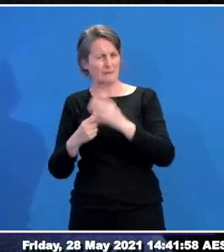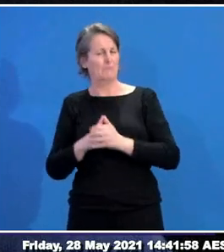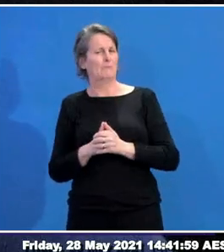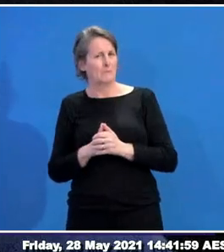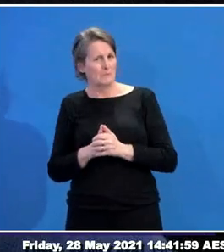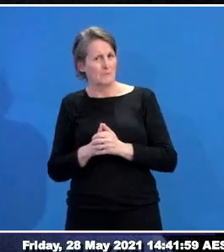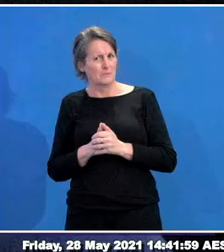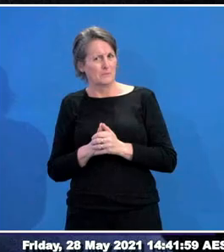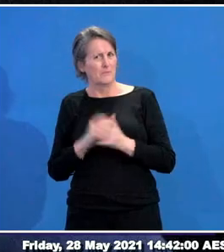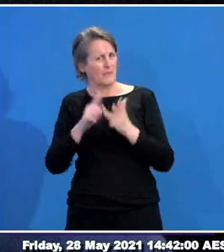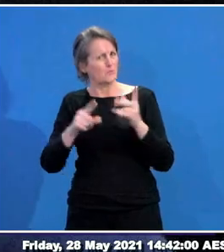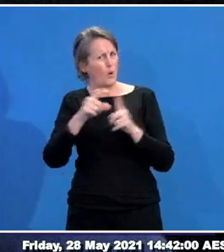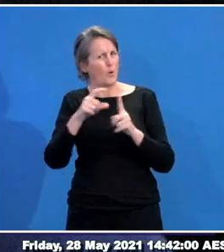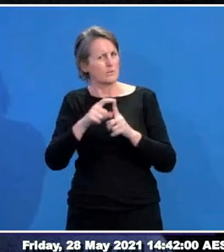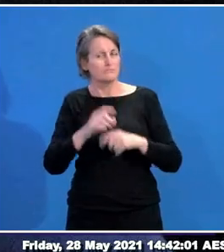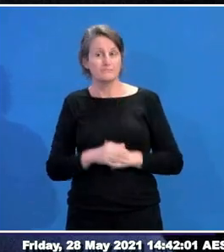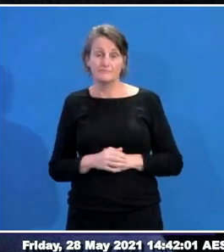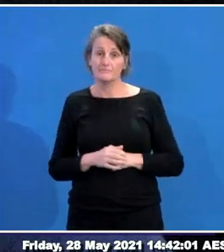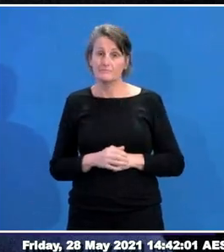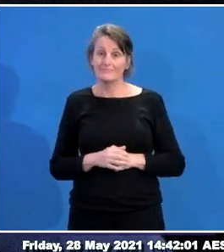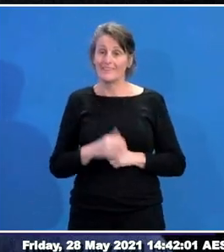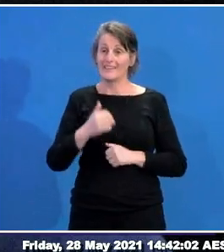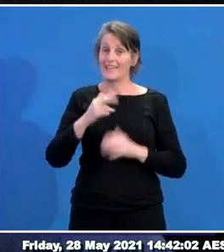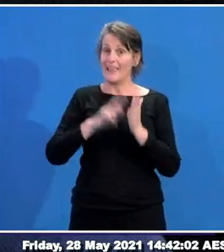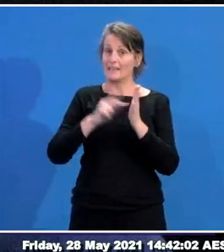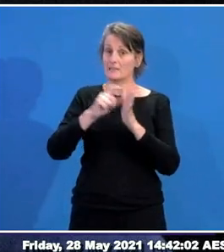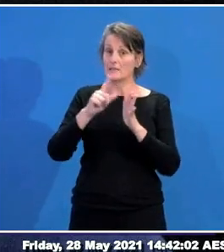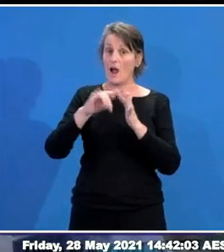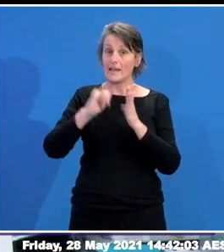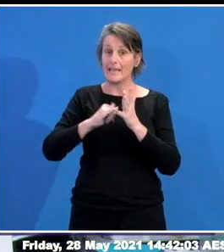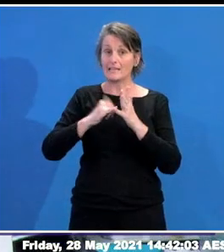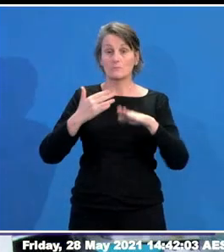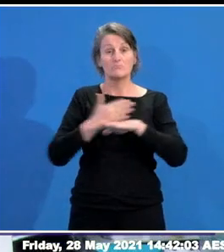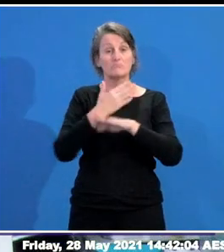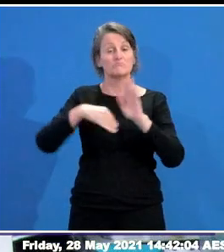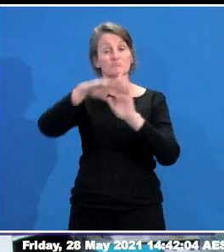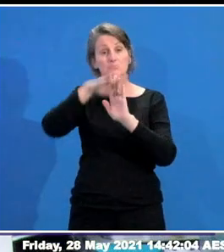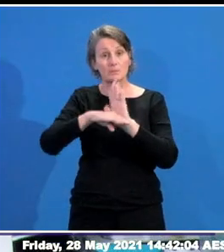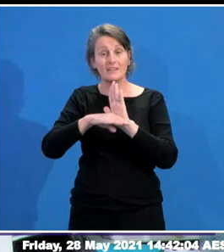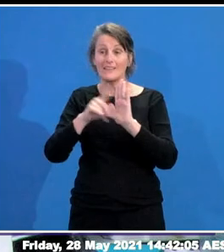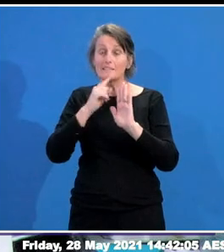encourage the involvement of people with disability... But they don't always work, do they?